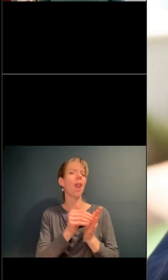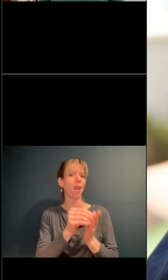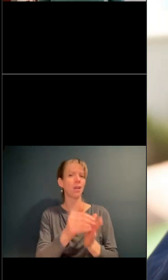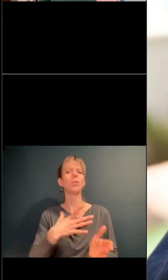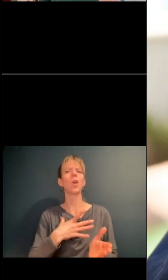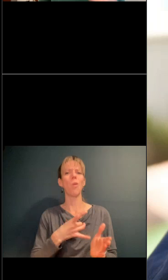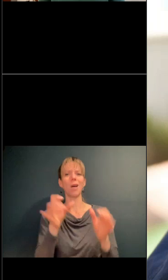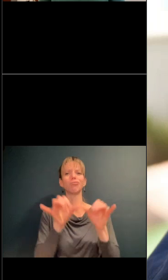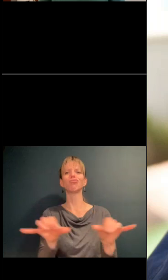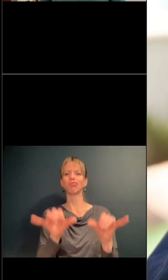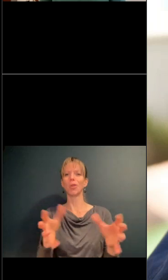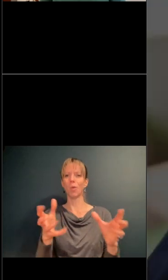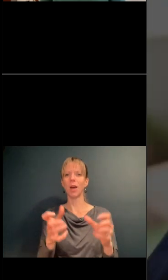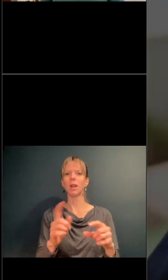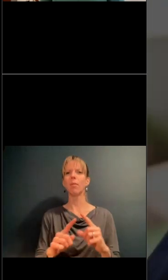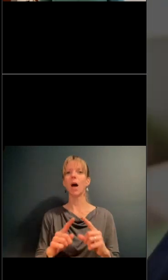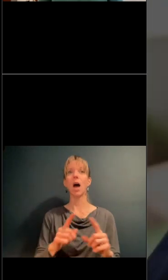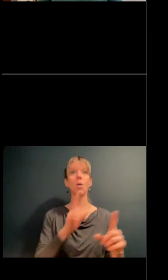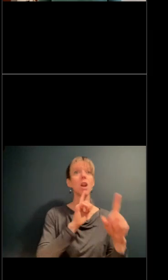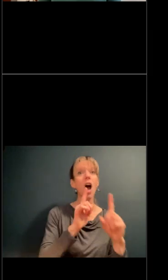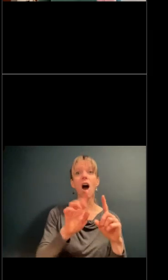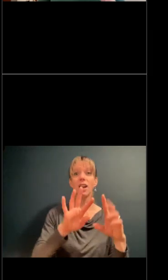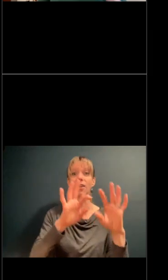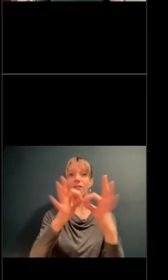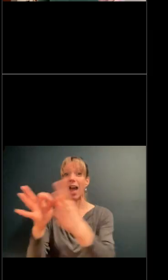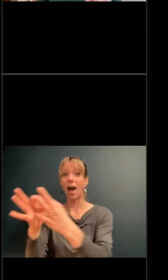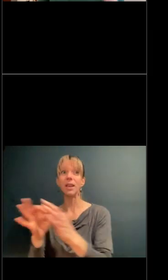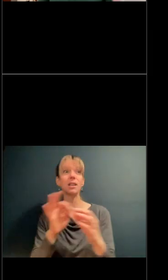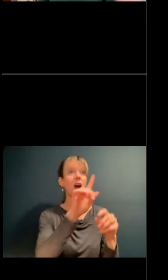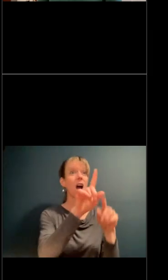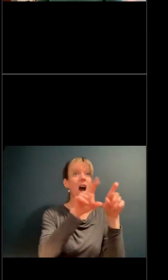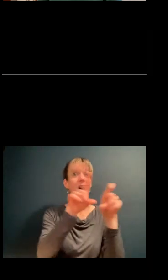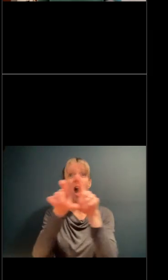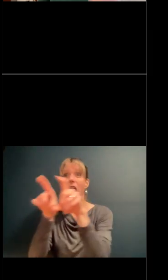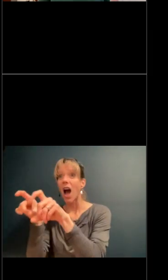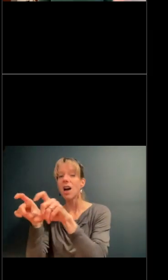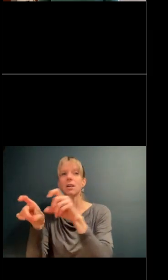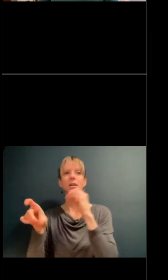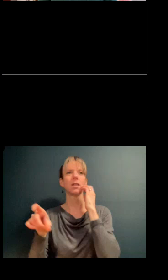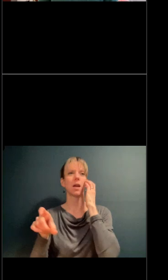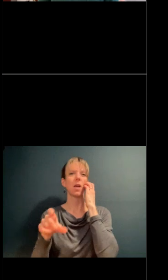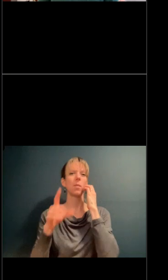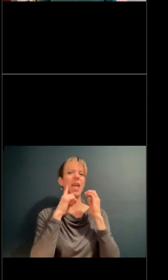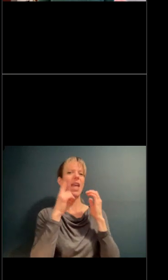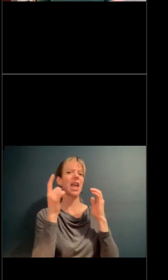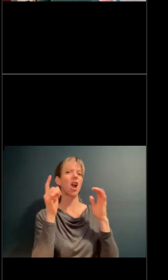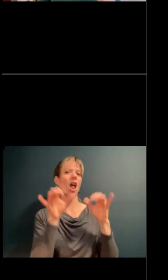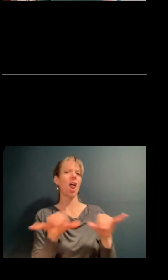But when we talk to families in our projects about what they hear over and over from communities,